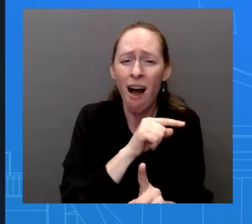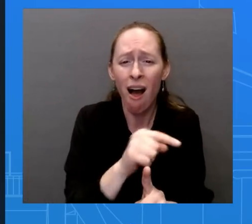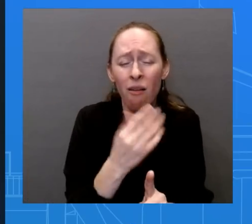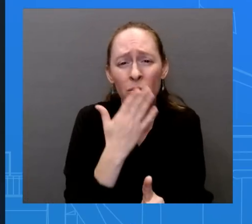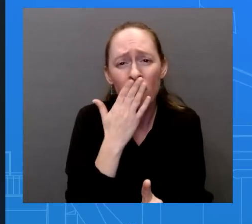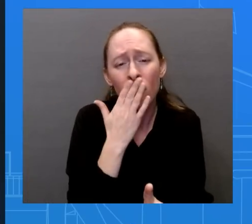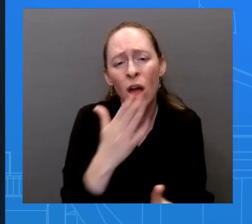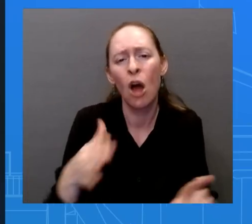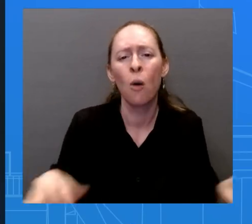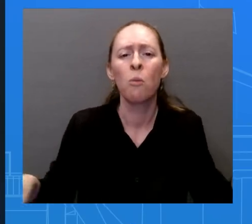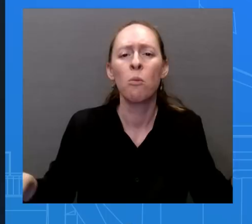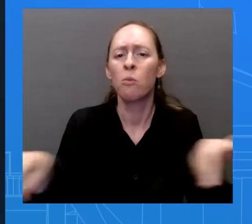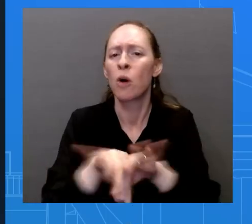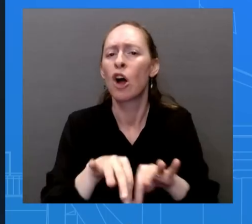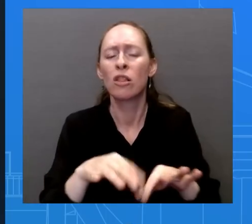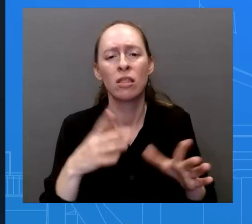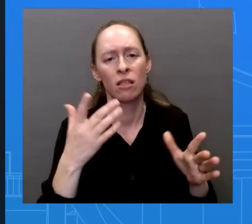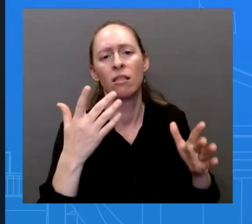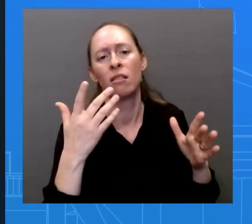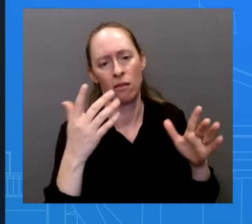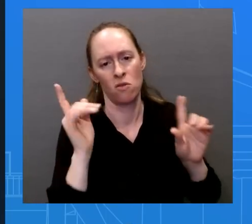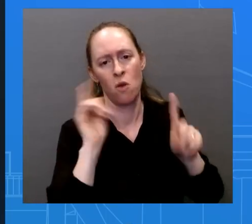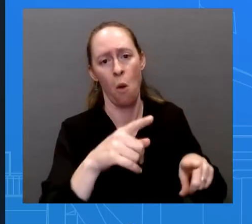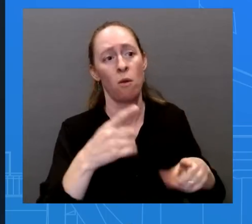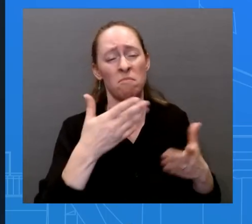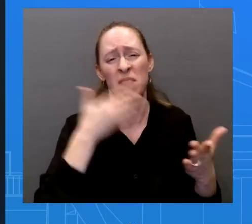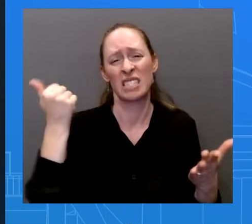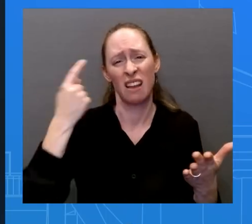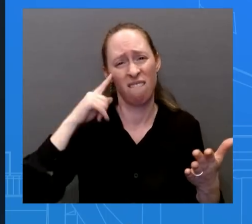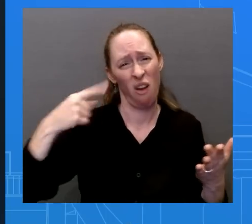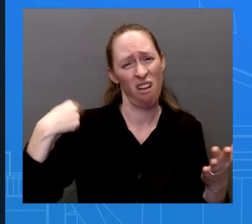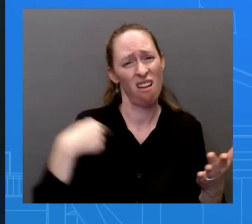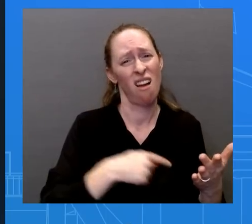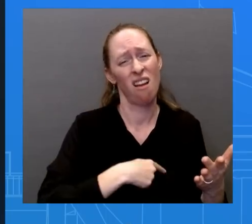There are a couple of things that came out of this -- of that trip. That was one of them.